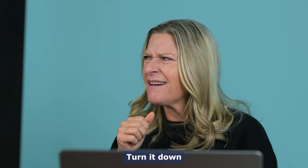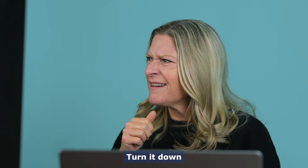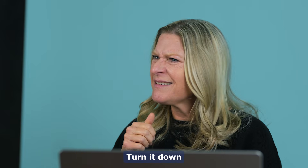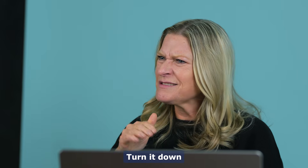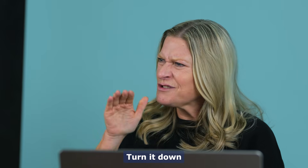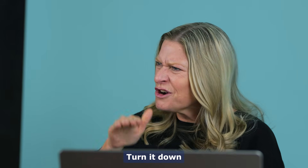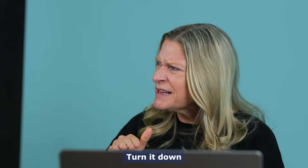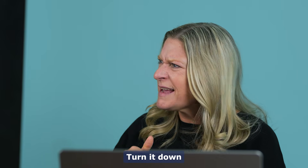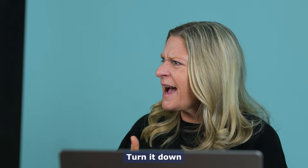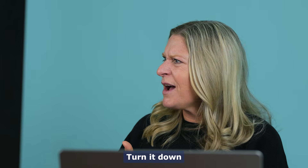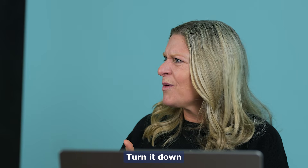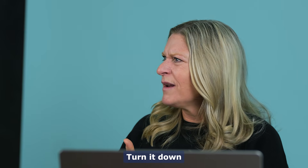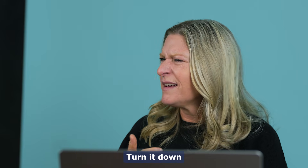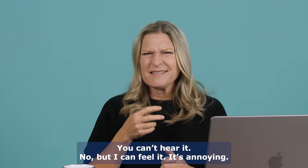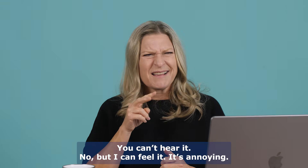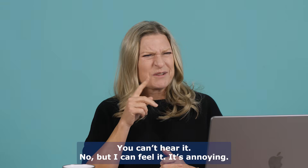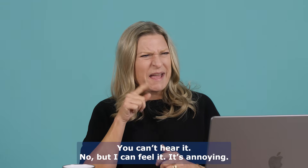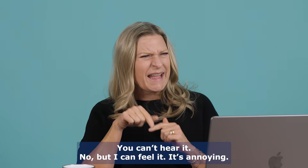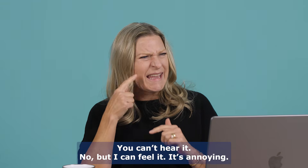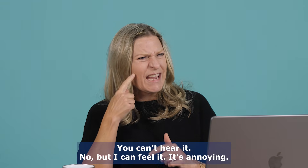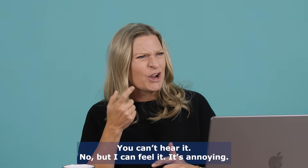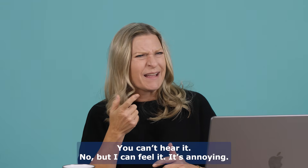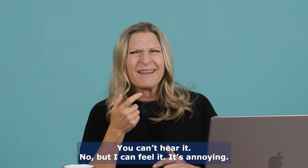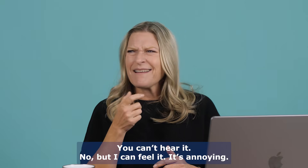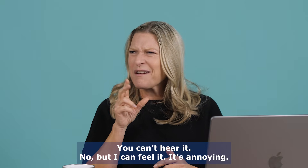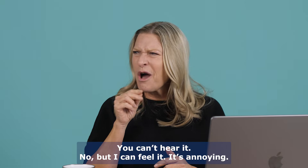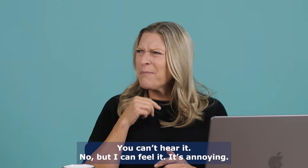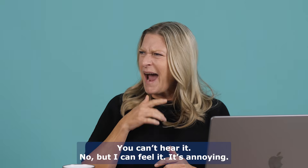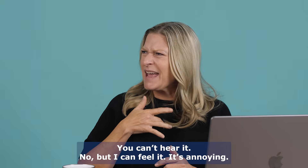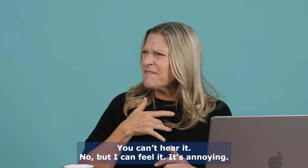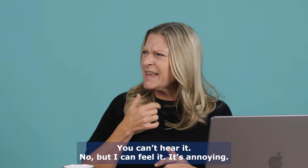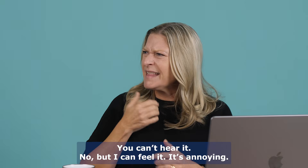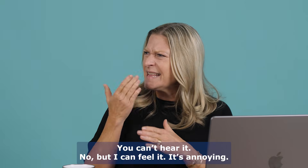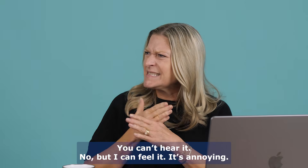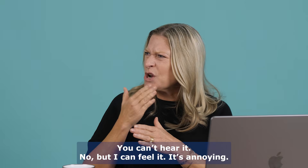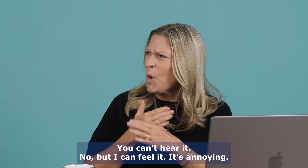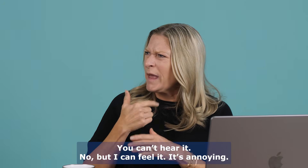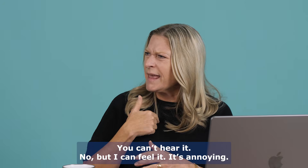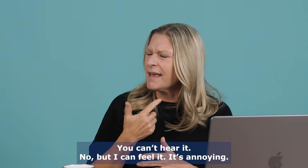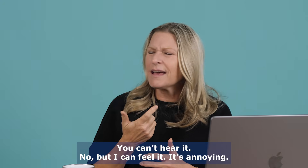Turn it down You can’t hear it. No, but I can feel it. It’s annoying.